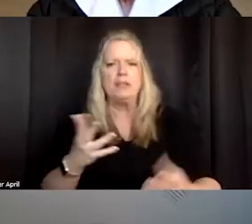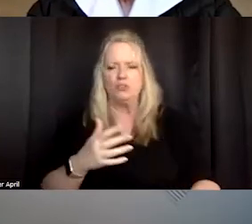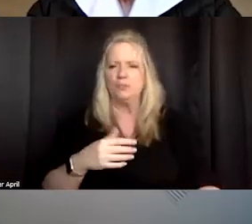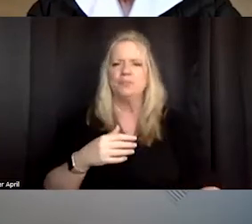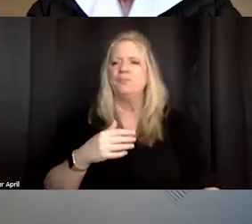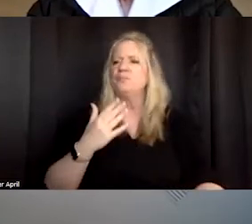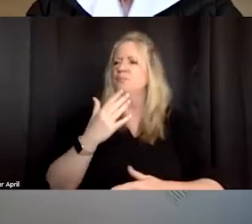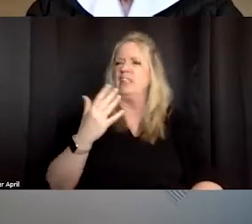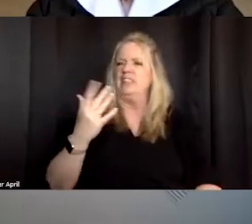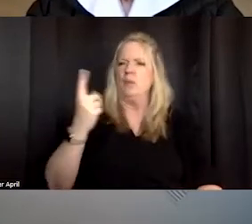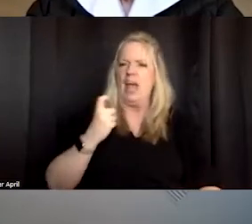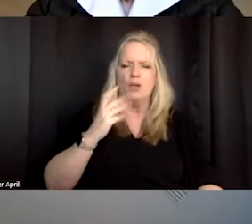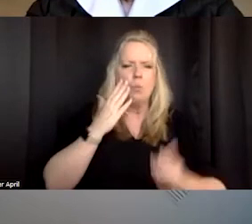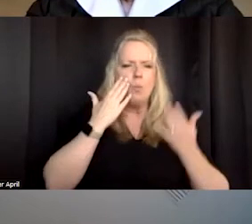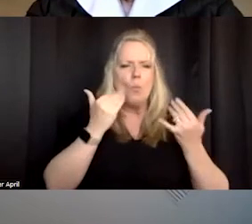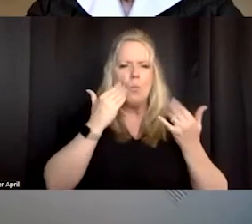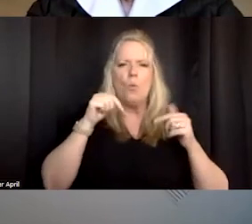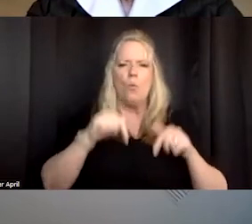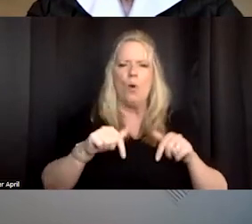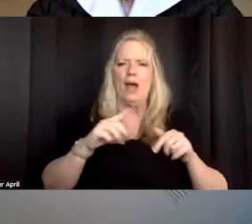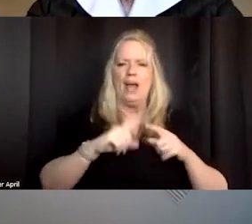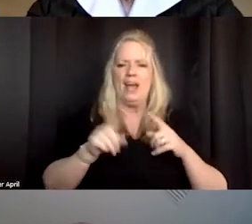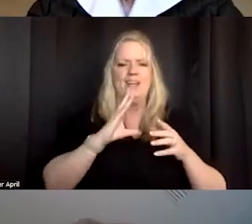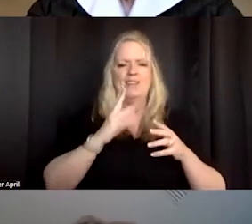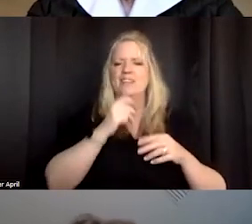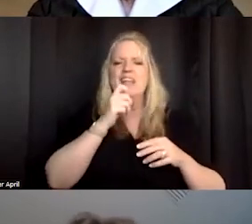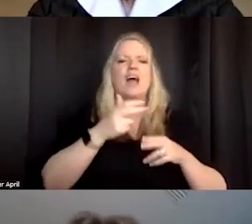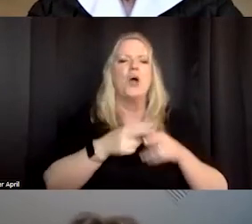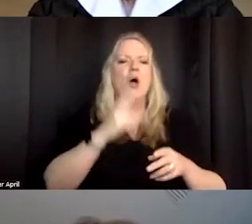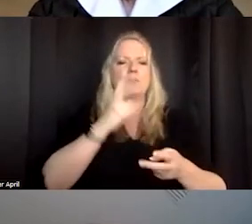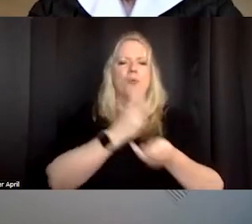QUESTION ABOUT HOW COME THIS ISN'T CALLED, POISON CONTROL ANYMORE. THE ANSWER IS REALLY, IT IS ABOUT